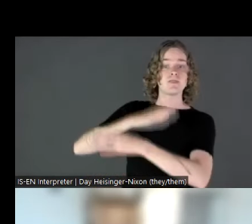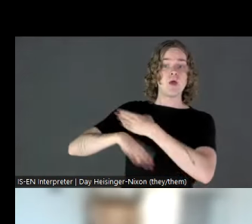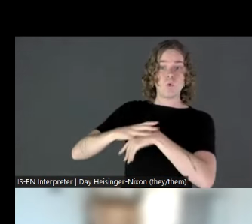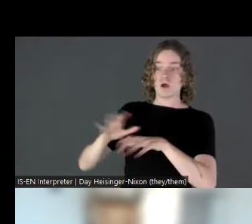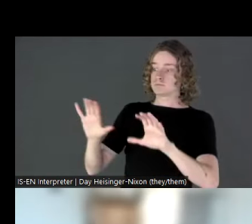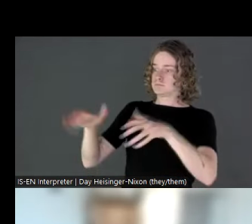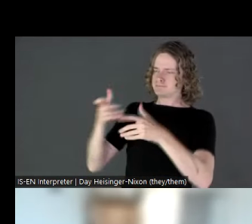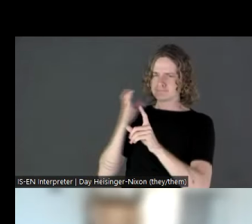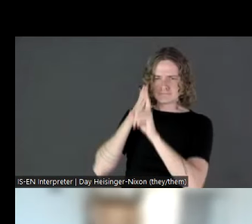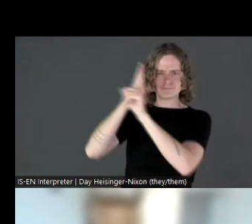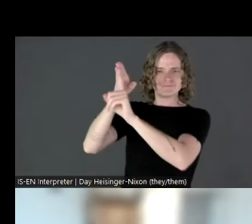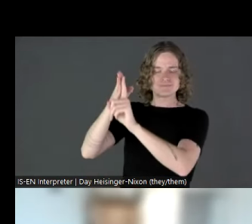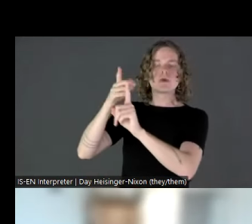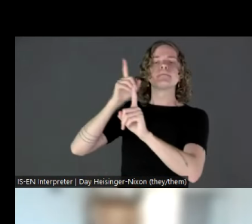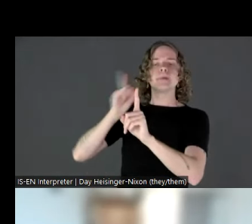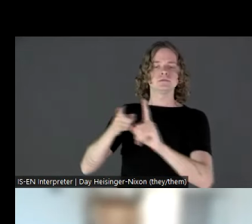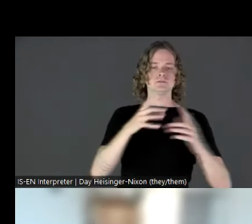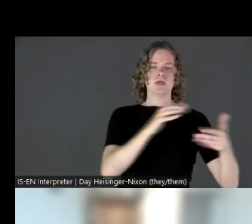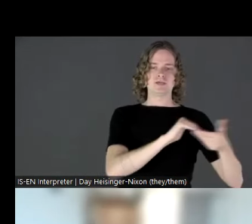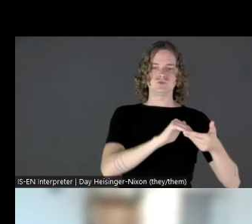should very much be at the center of the Working Groups.